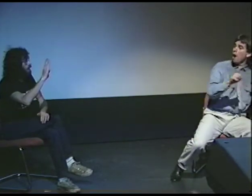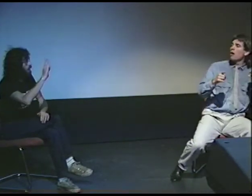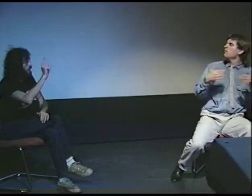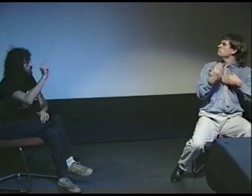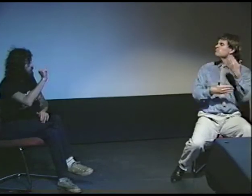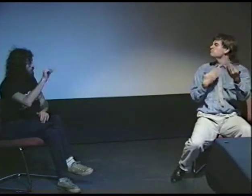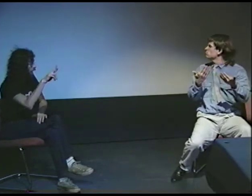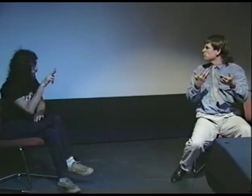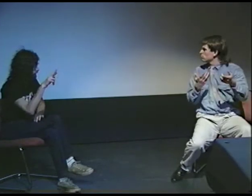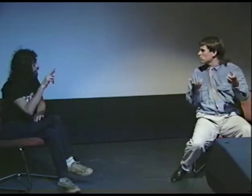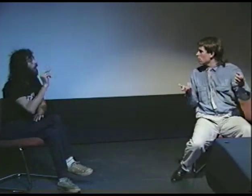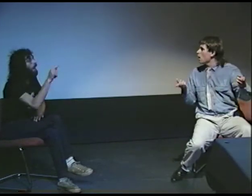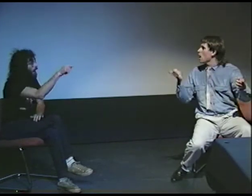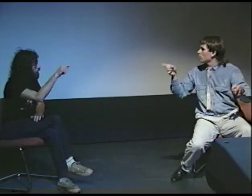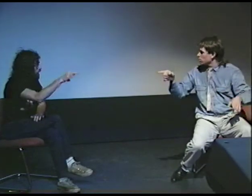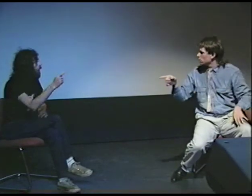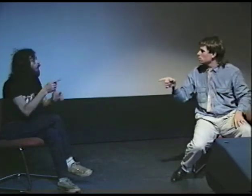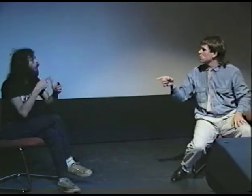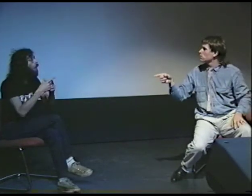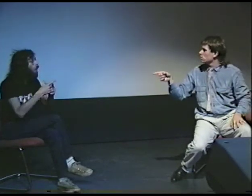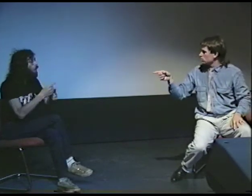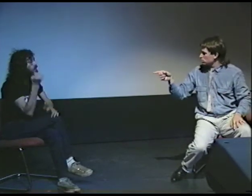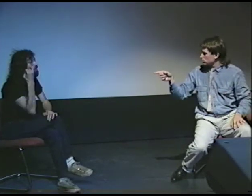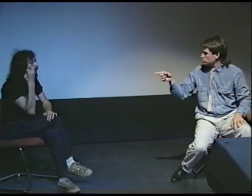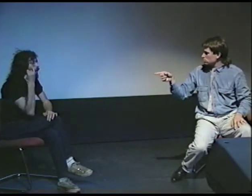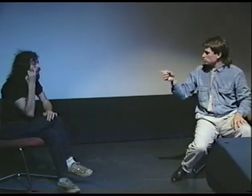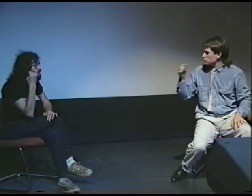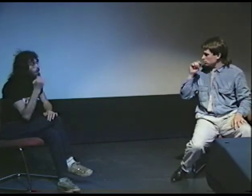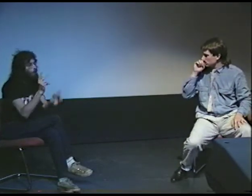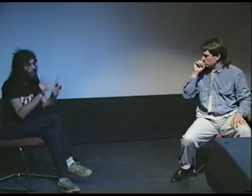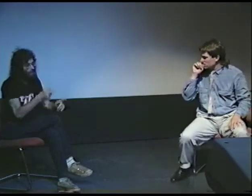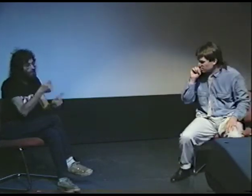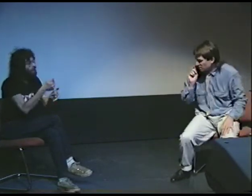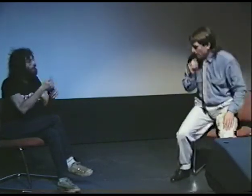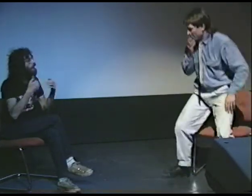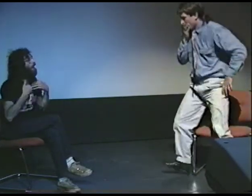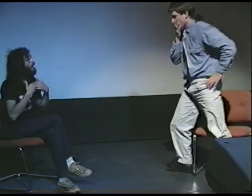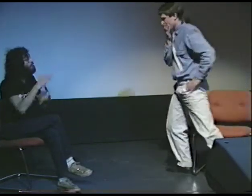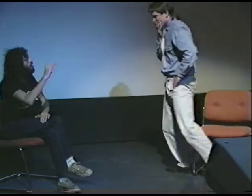OK, yeah, my friend, Blair. Your friend, long time ago.